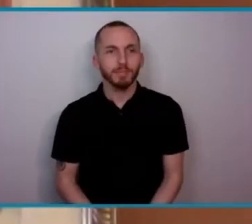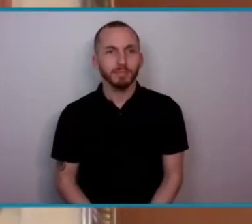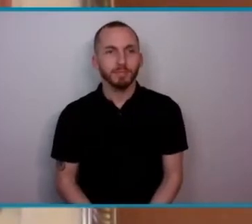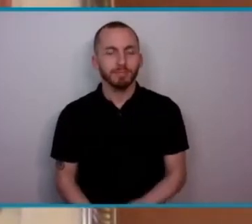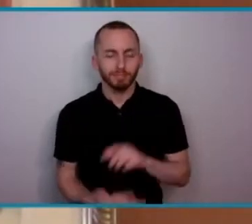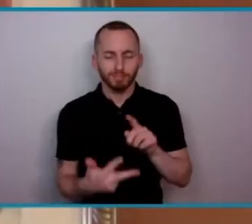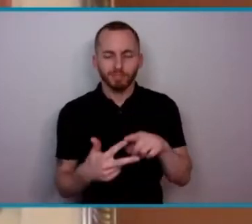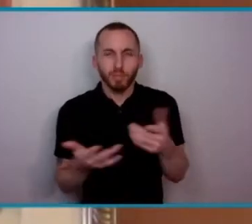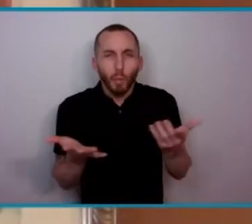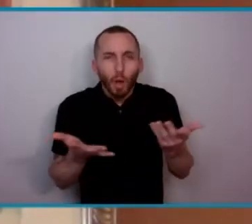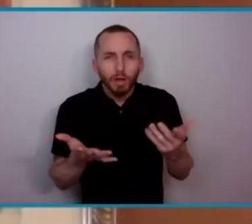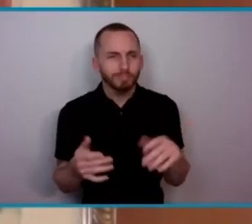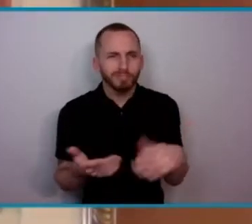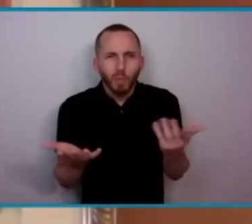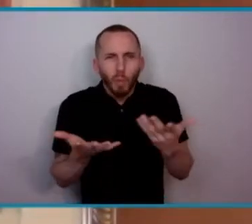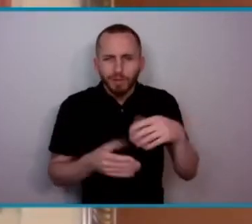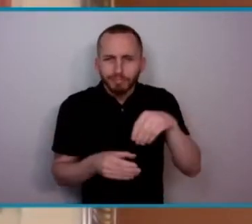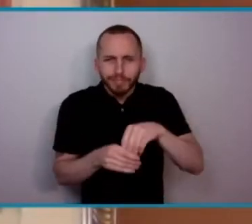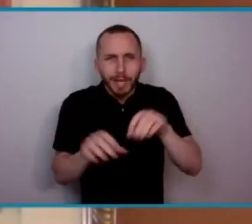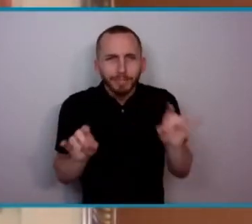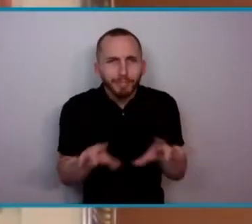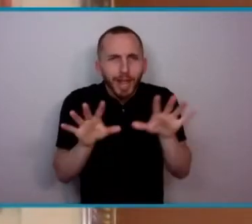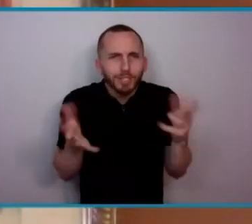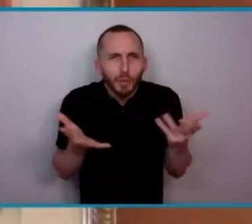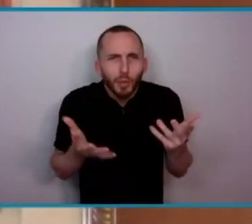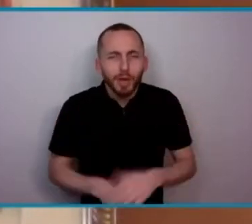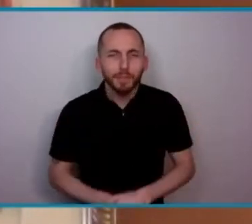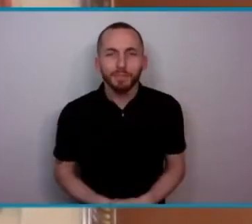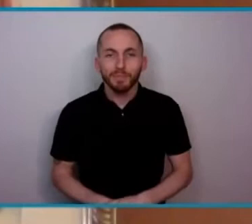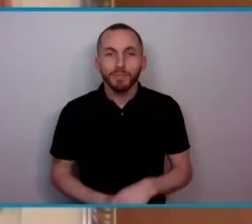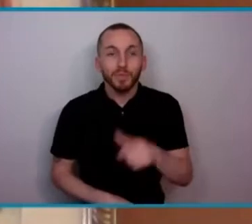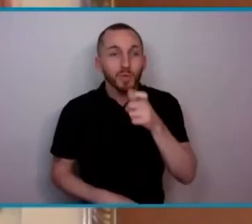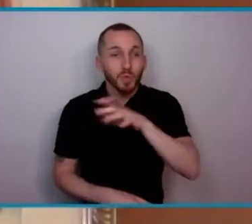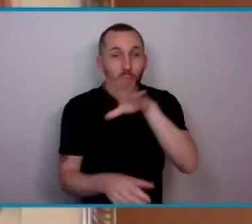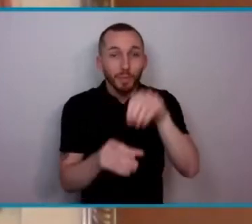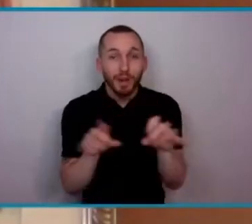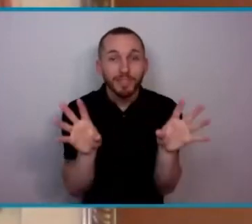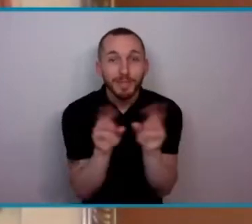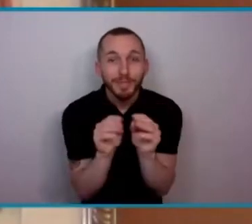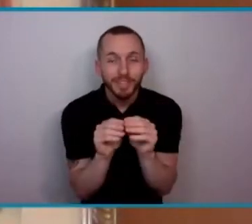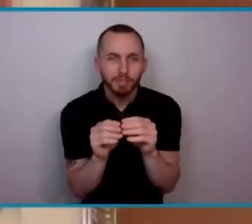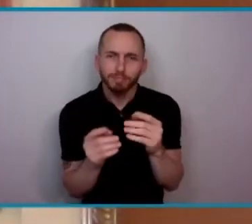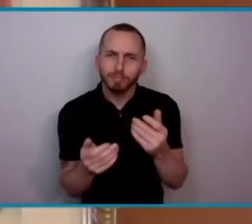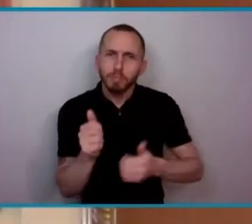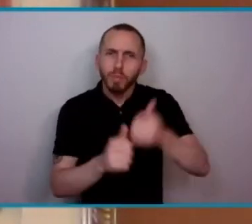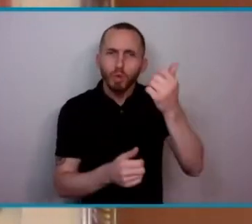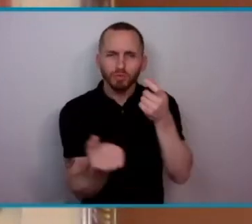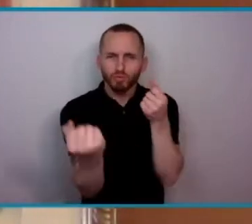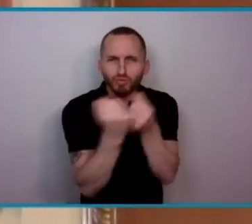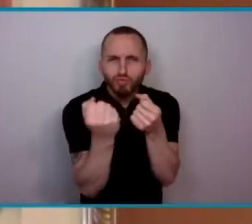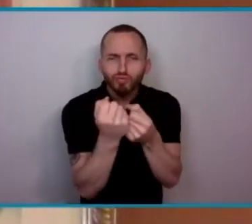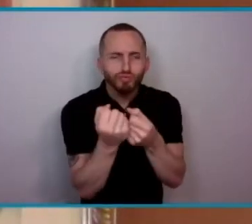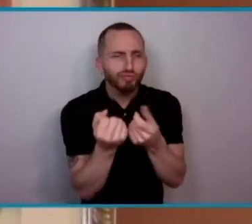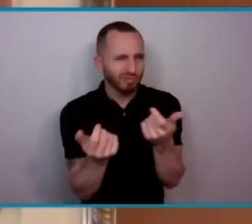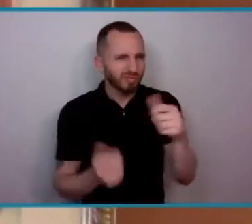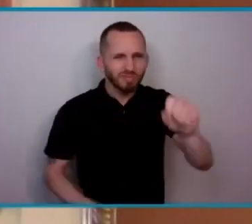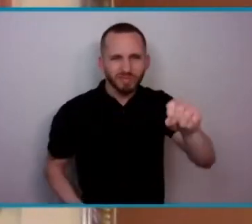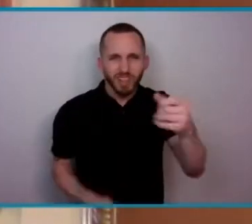Most people here probably on this call believe art therapy works, but what is it about art